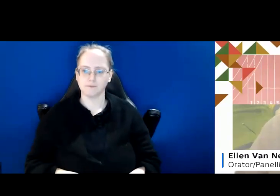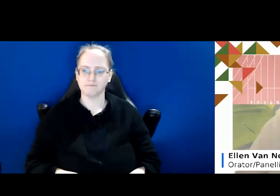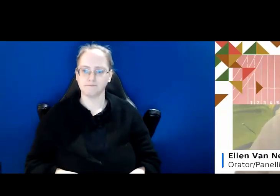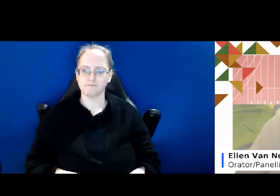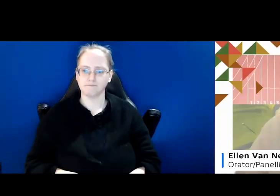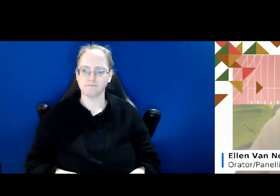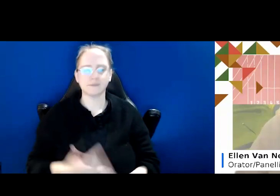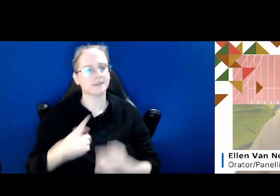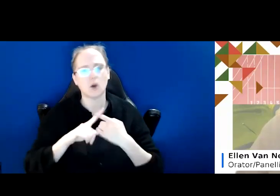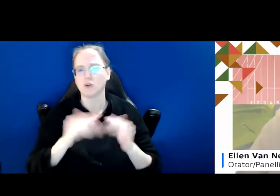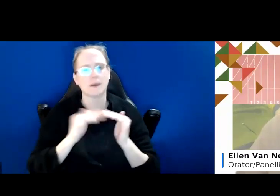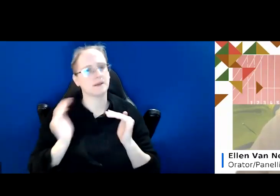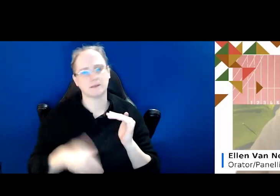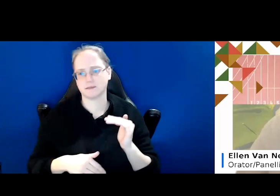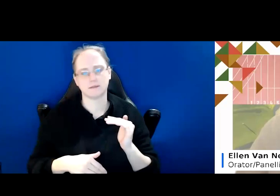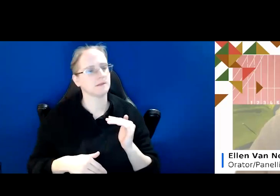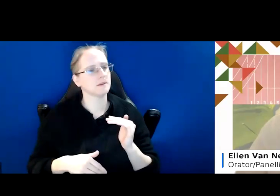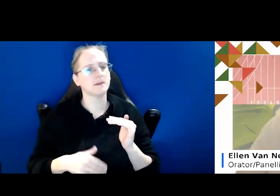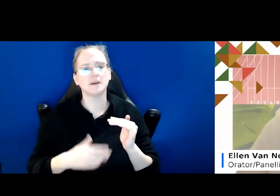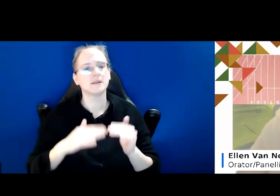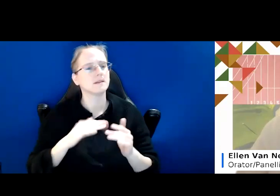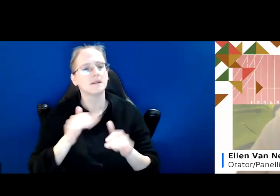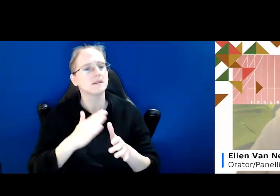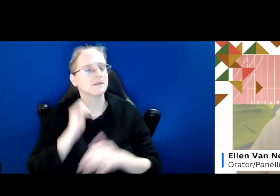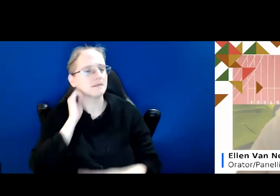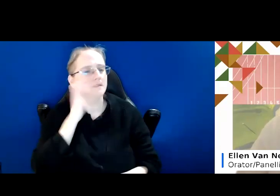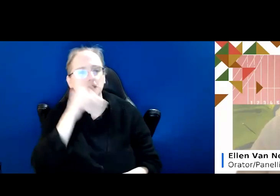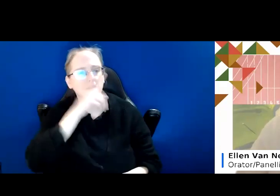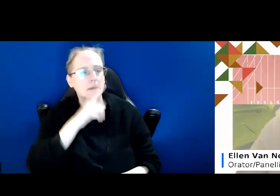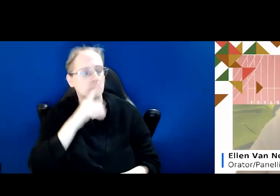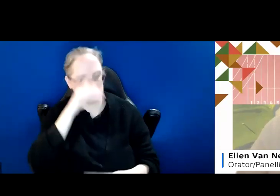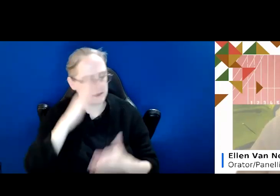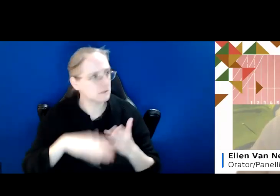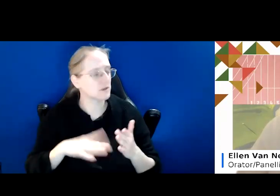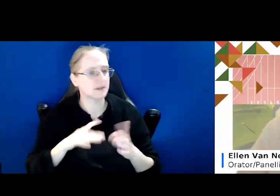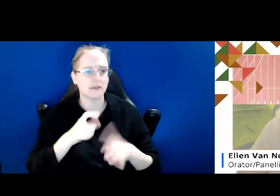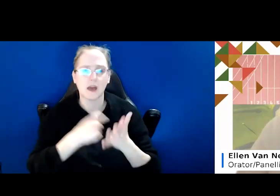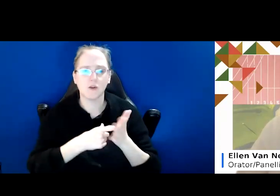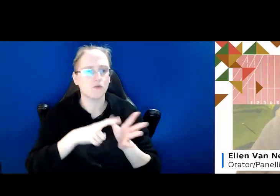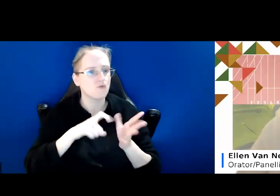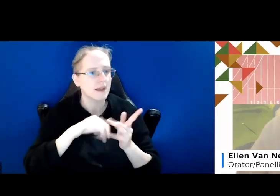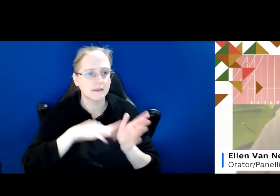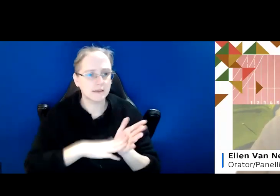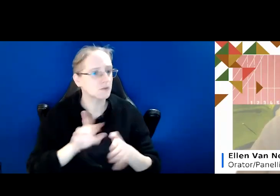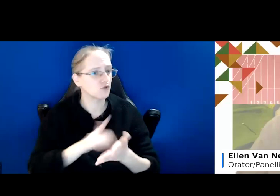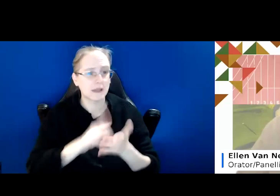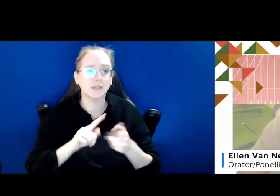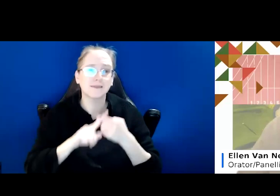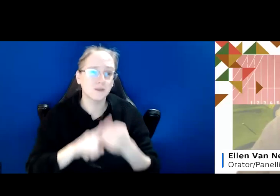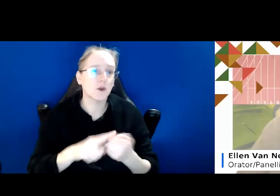that Indigenous people experience racism and discriminate Asian while on Indigenous land playing sports